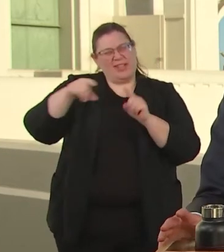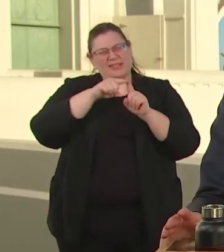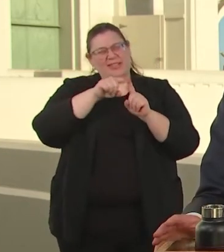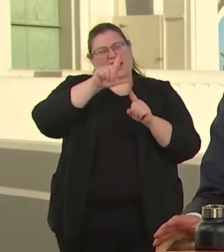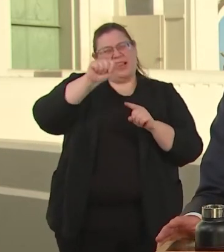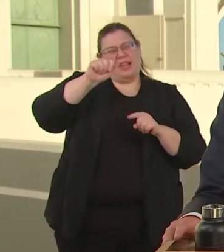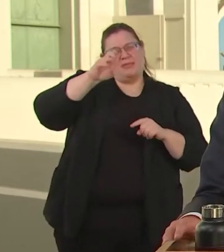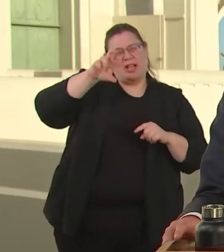L.A.MAYOR.ORG TO LEARN ABOUT